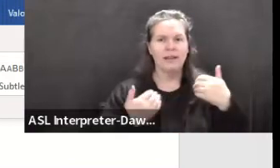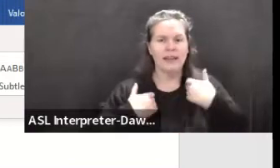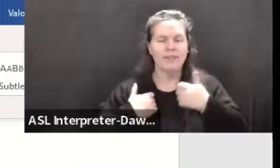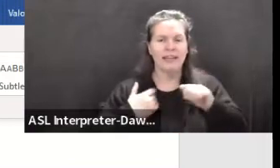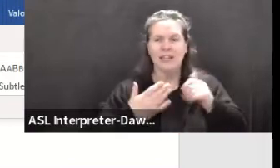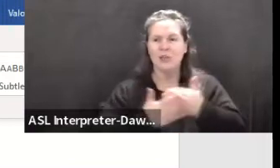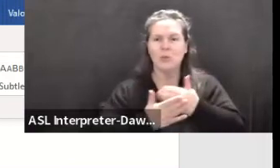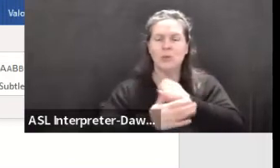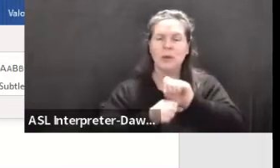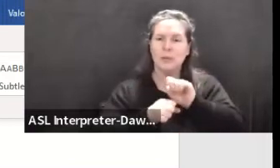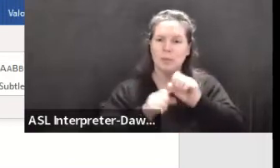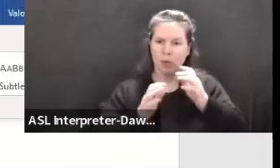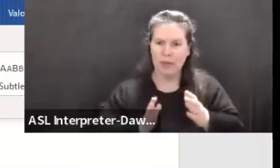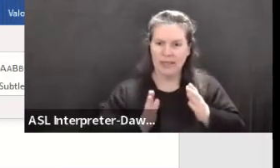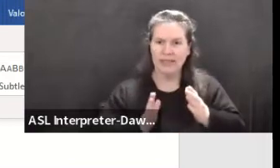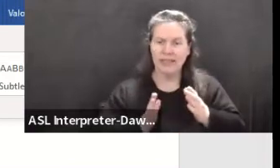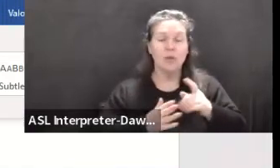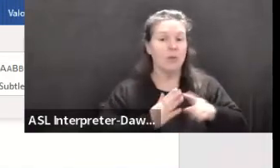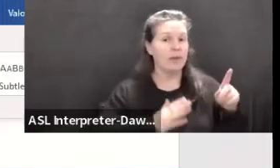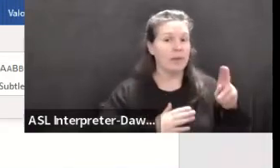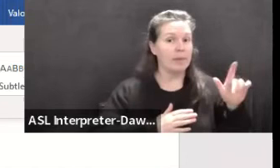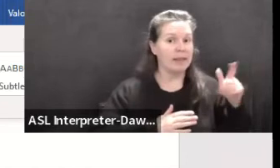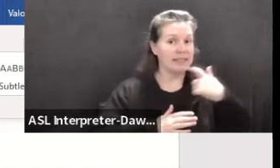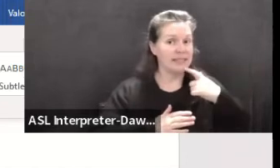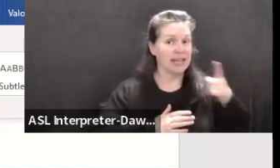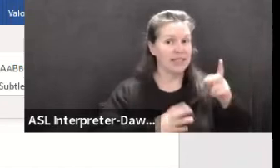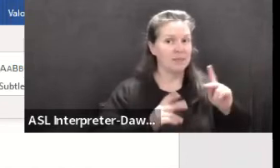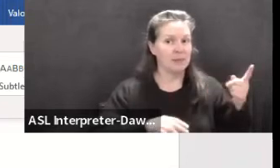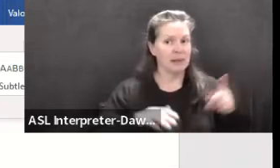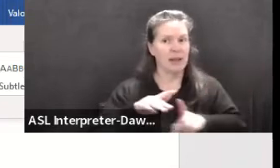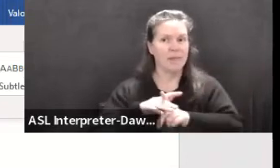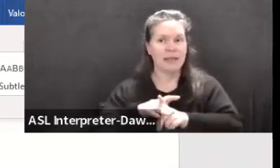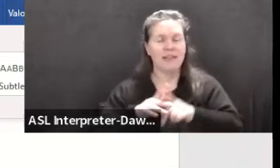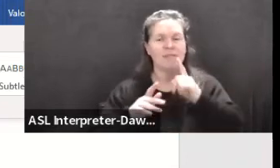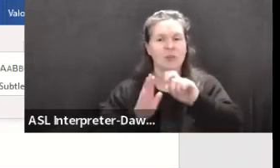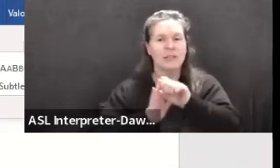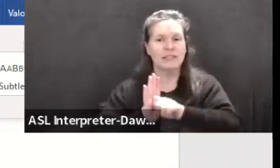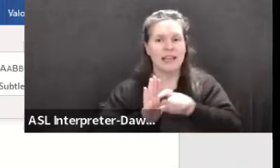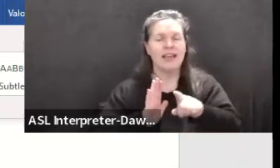because that's what the other bill says. People have to come in. So we're making sure that they first get a taste